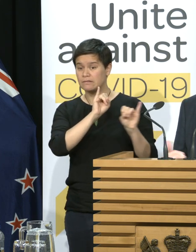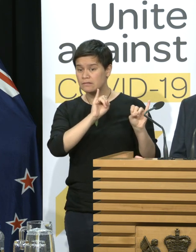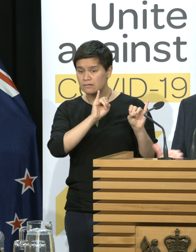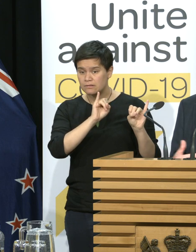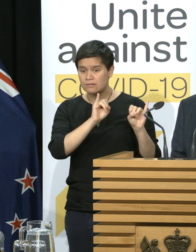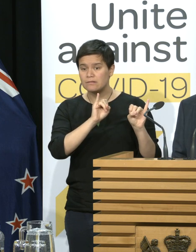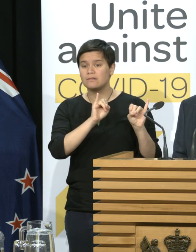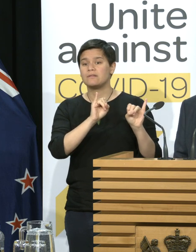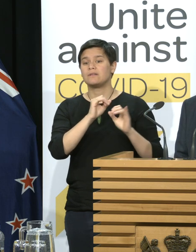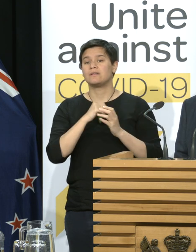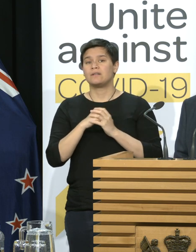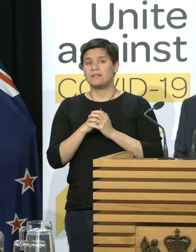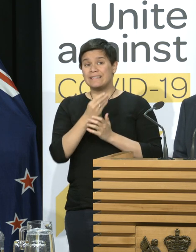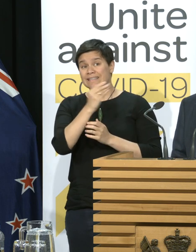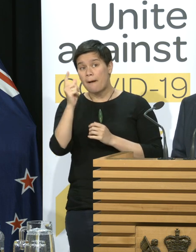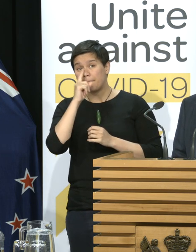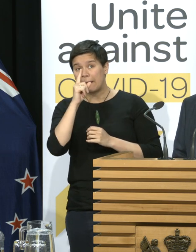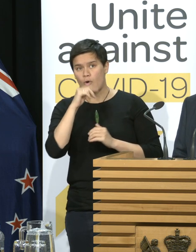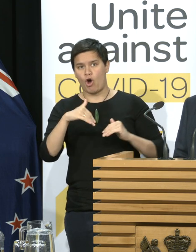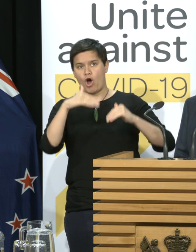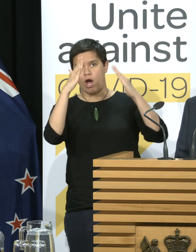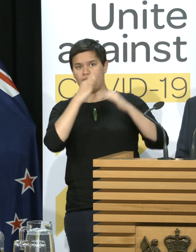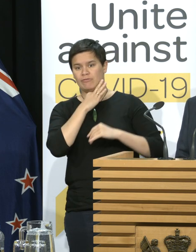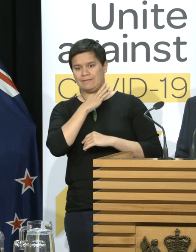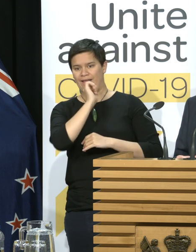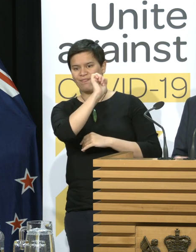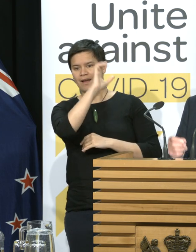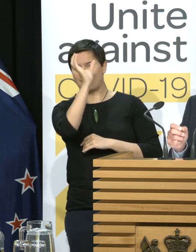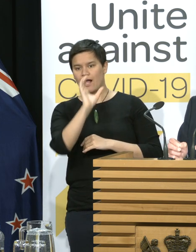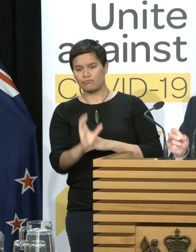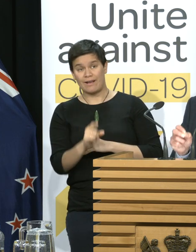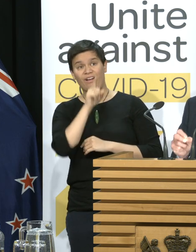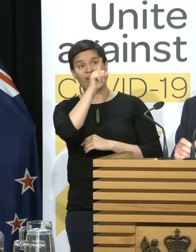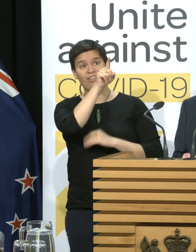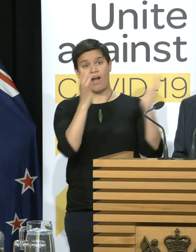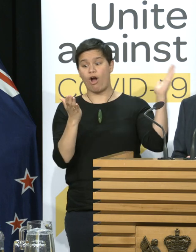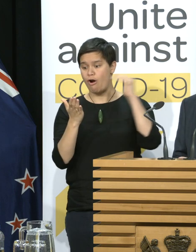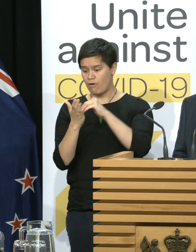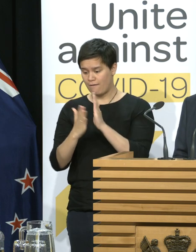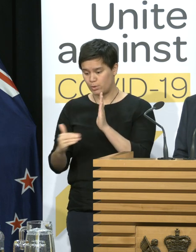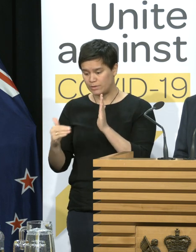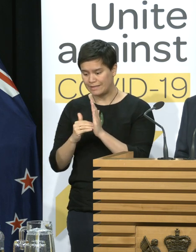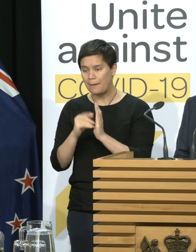where people are traveling to New Zealand from, actually, I'm surprised we're only getting the small numbers that we are in managed isolation.